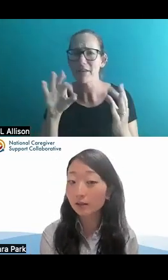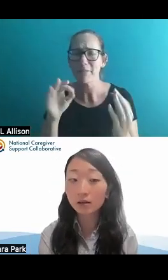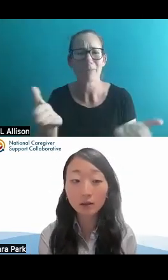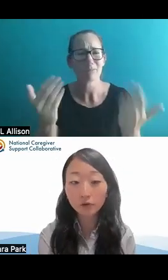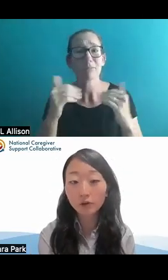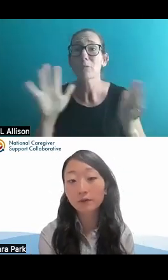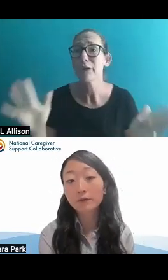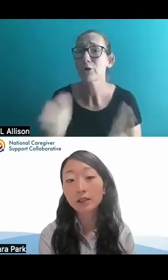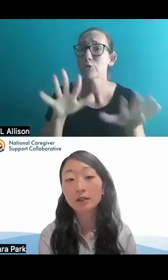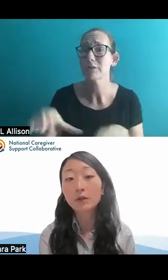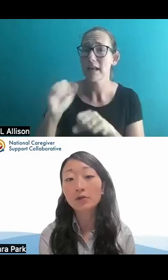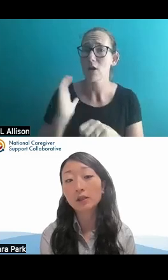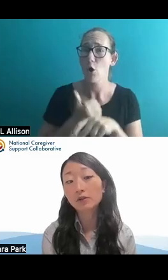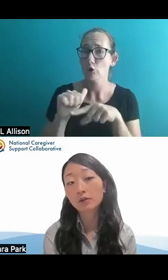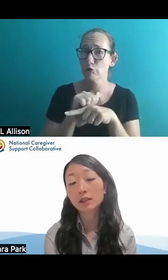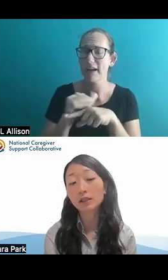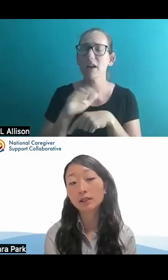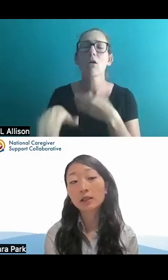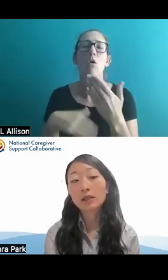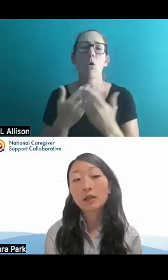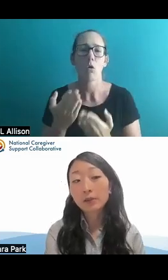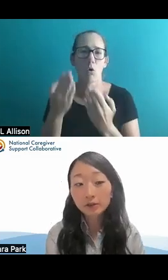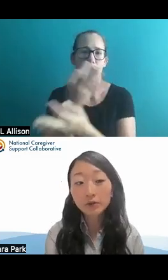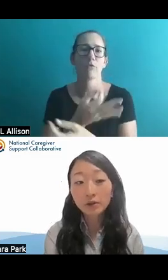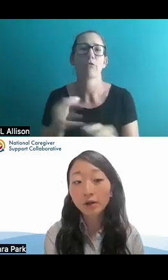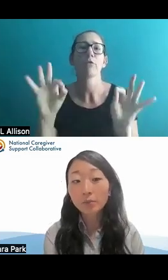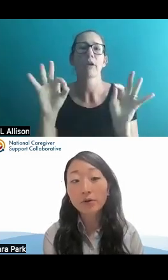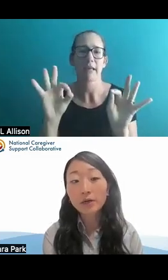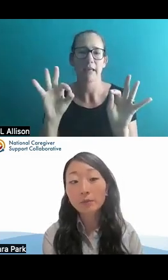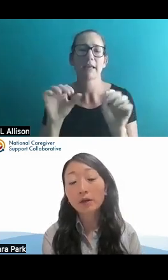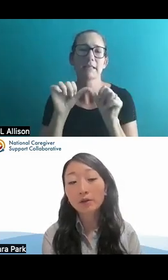all of which offer free Continuing Education Credits. Please do share our program with others